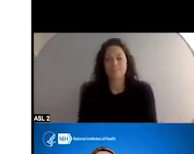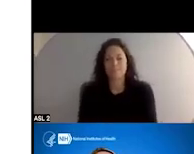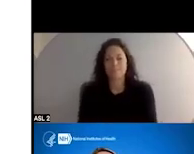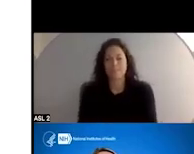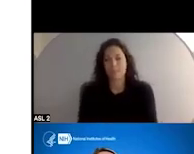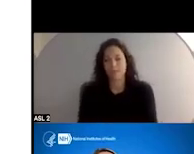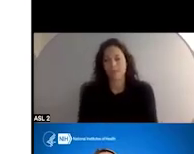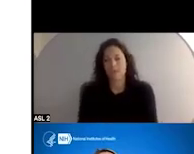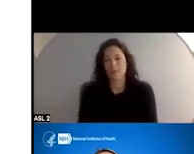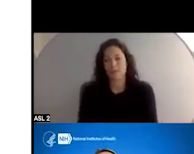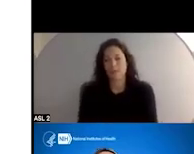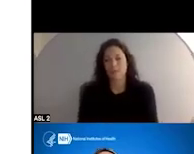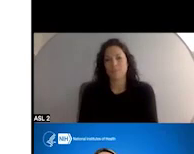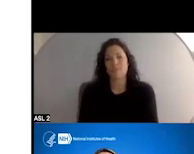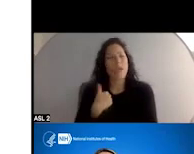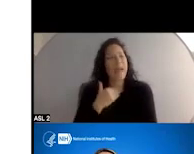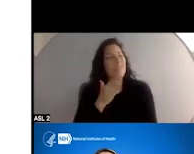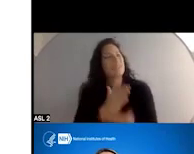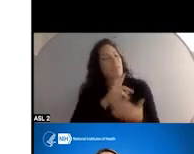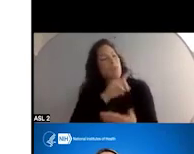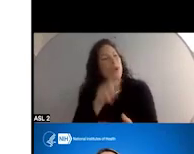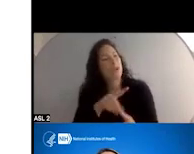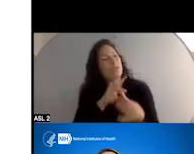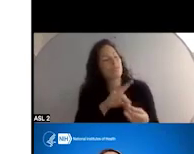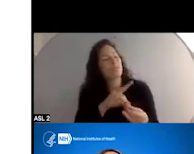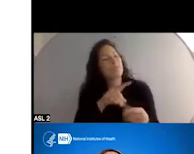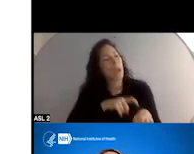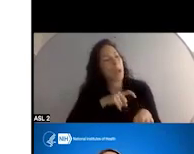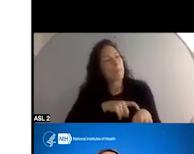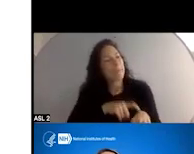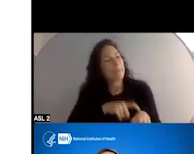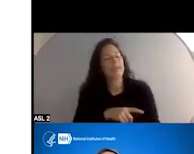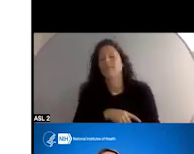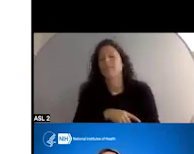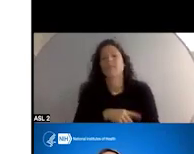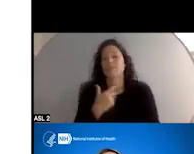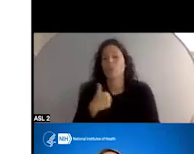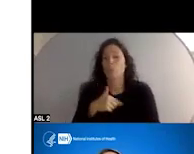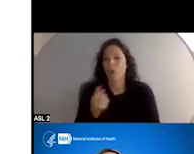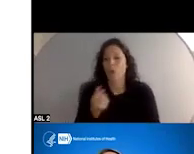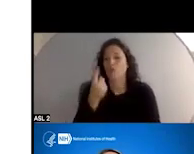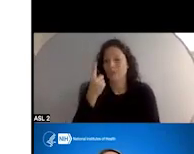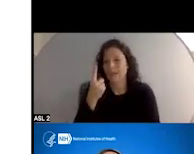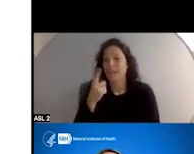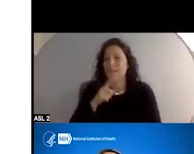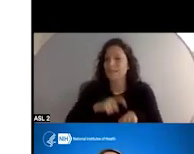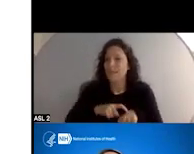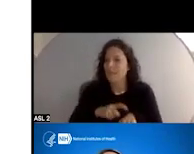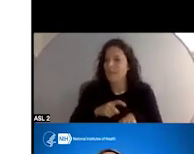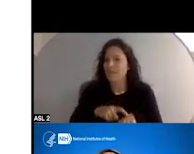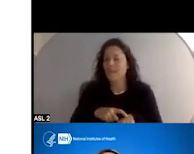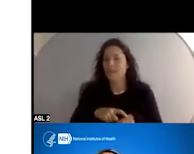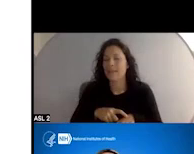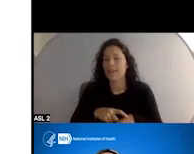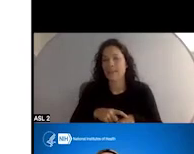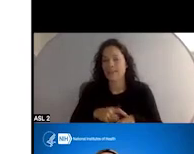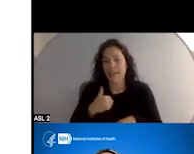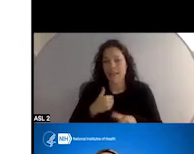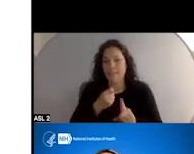We have some questions about timing. So we understand that the timing milestone about when data should be shared.